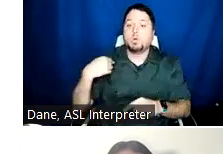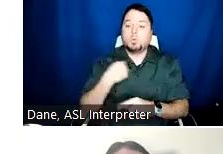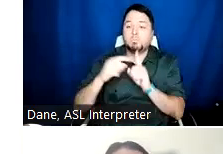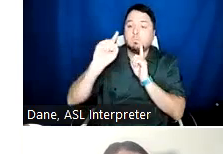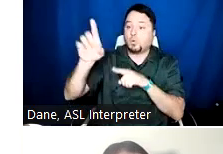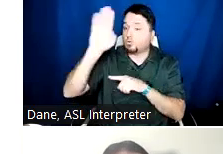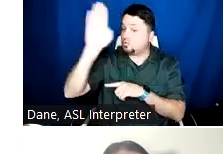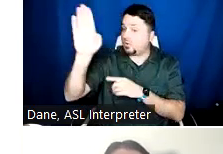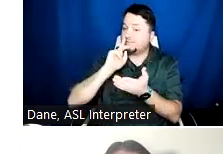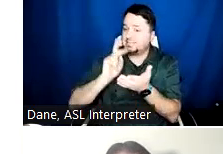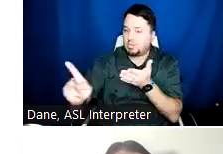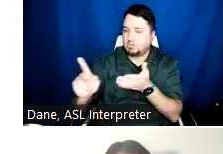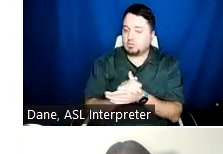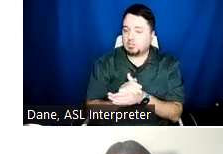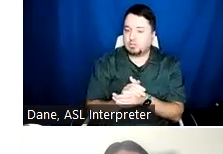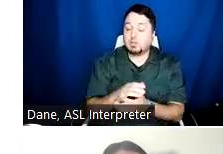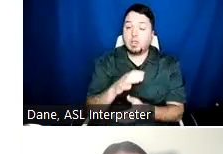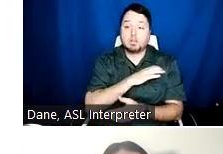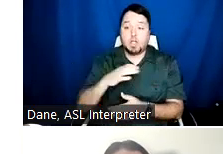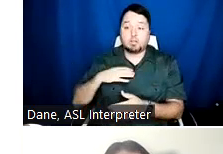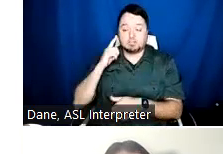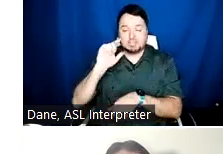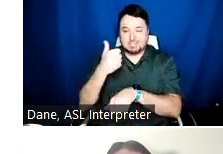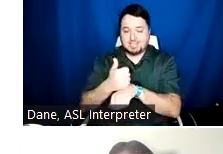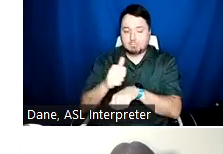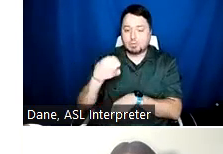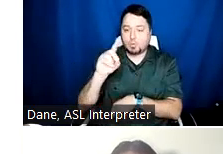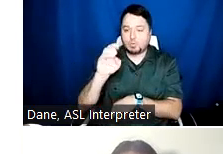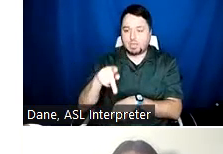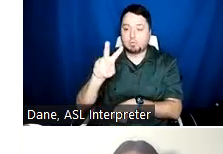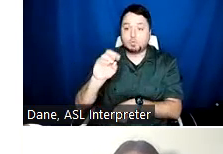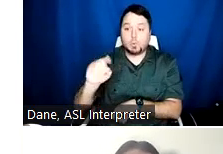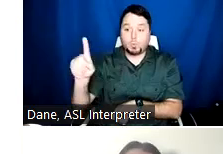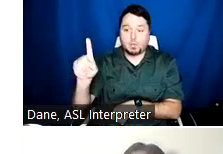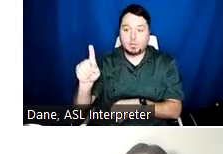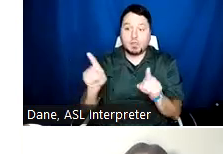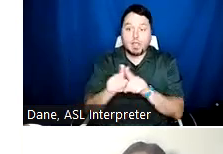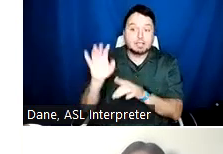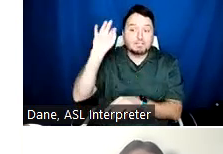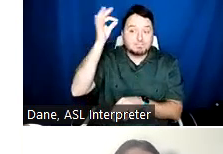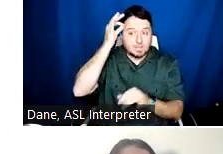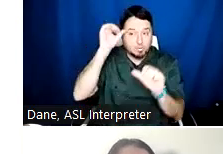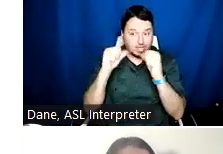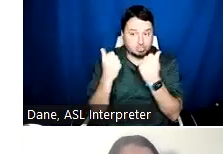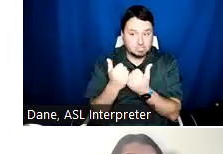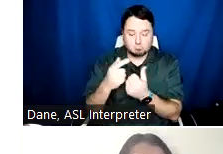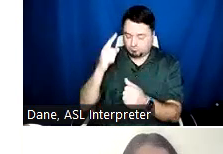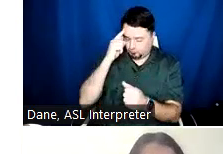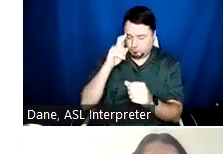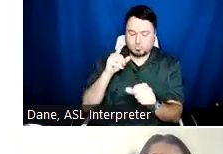Congress established ODEP in 2001 as a federal agency dedicated to working across policies,